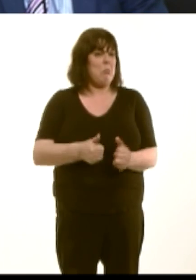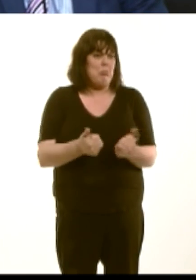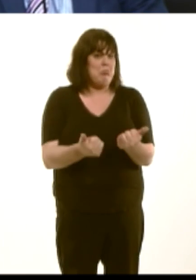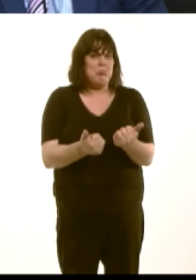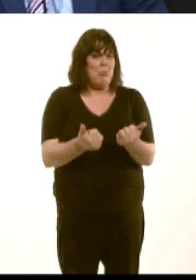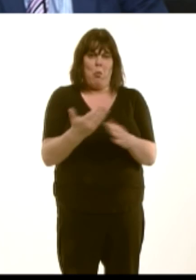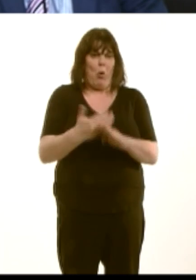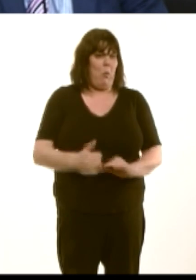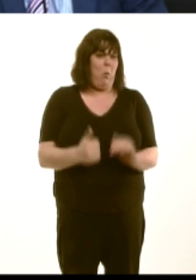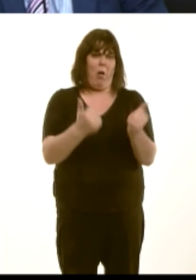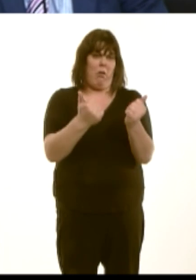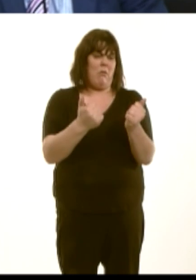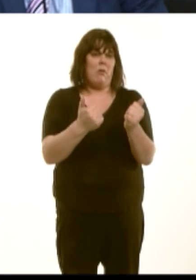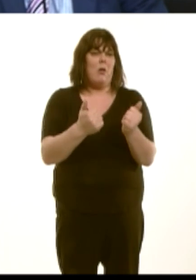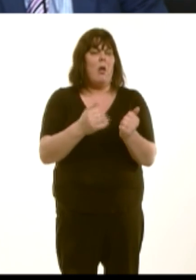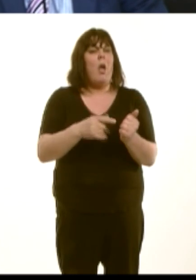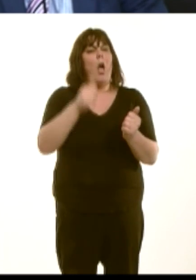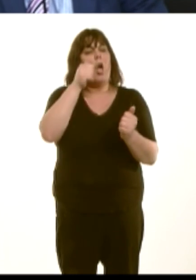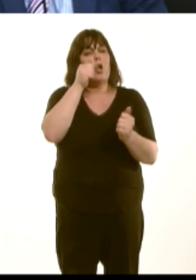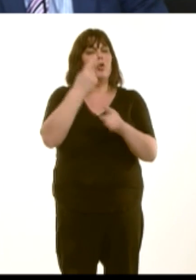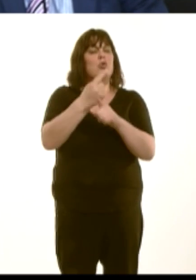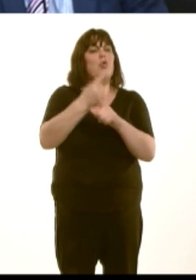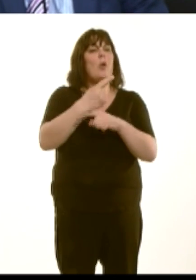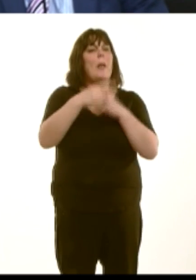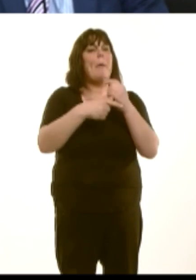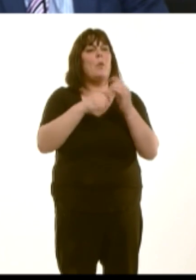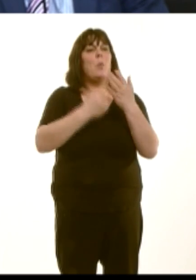He does make reference to a particular problem that existed at Ysbyty Cwm Rhondda over the